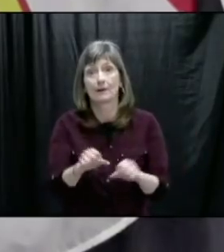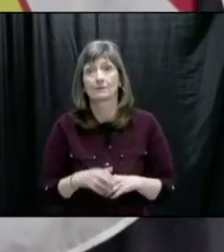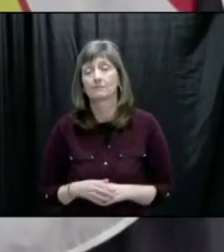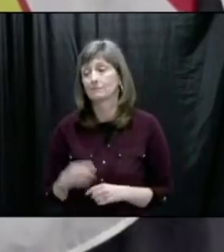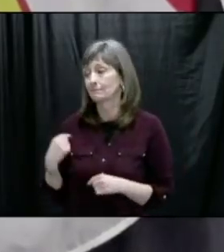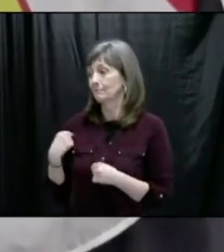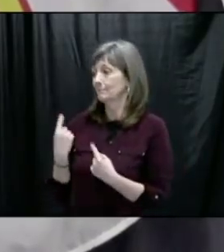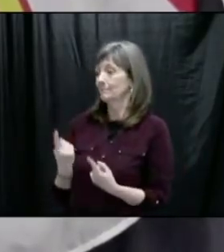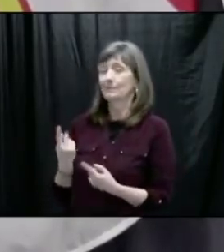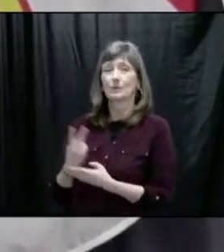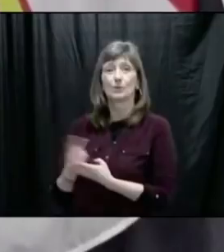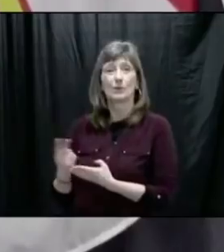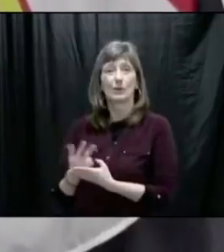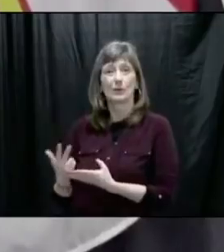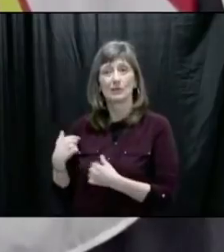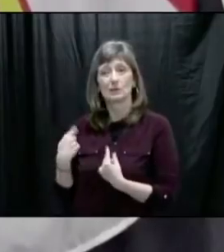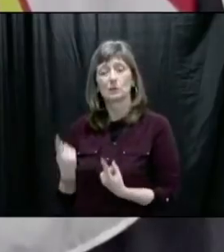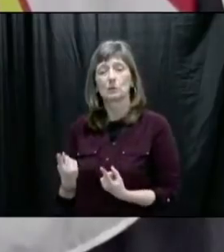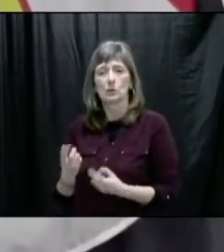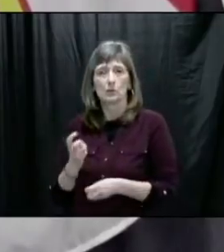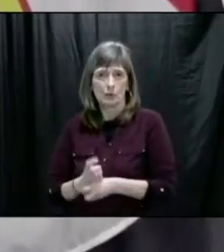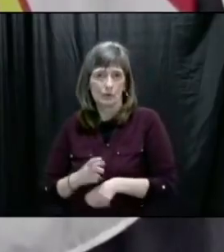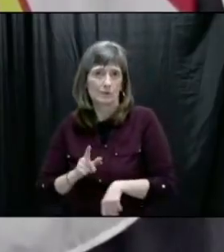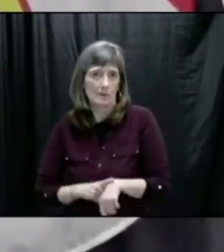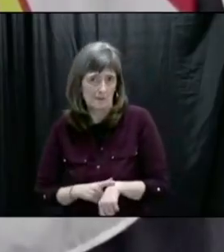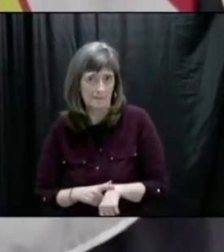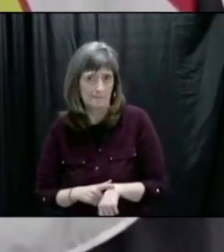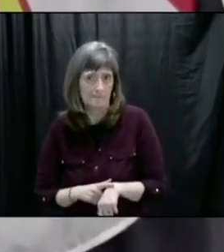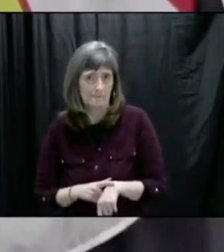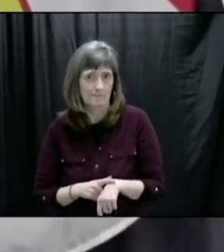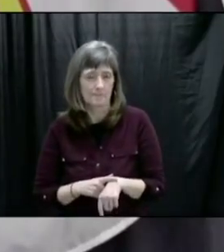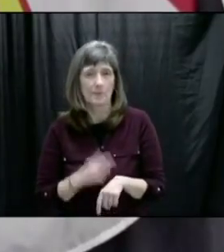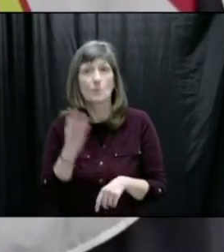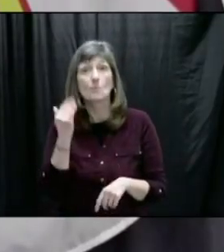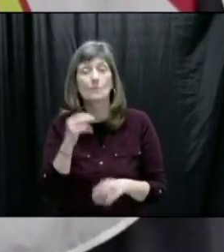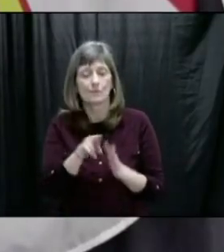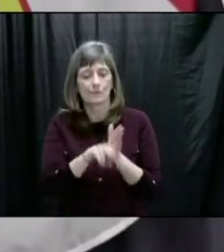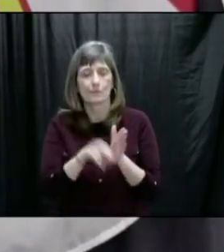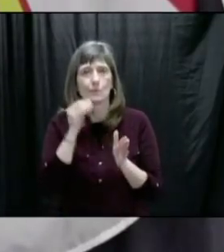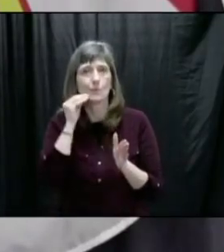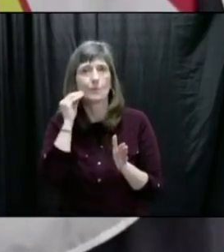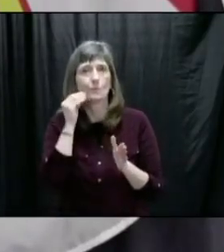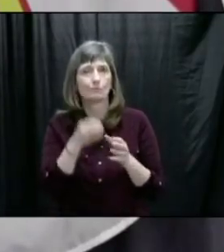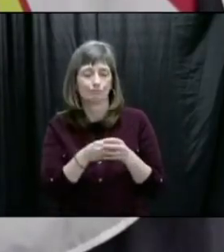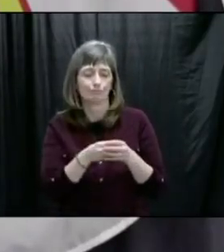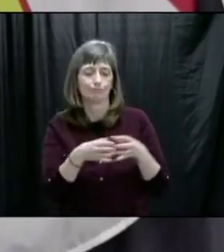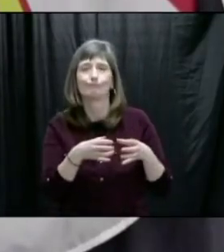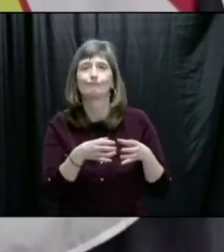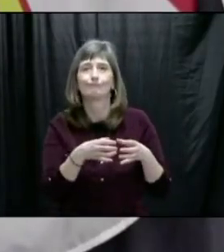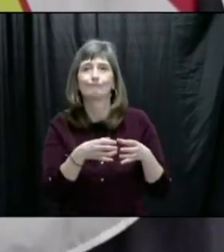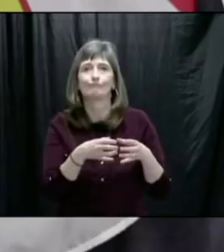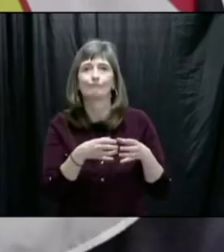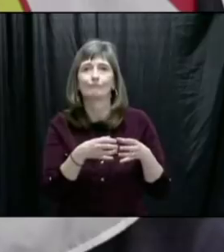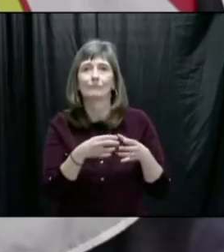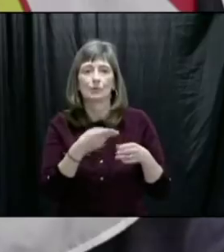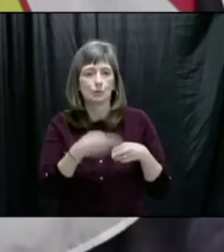WE HAD A COUGH FEW WEEKS IN NEWFOUNDLAND LABRADOR AND WE HAD